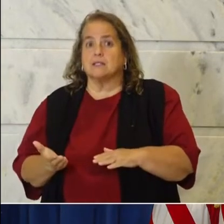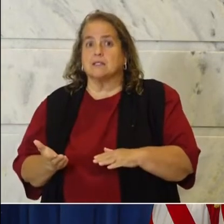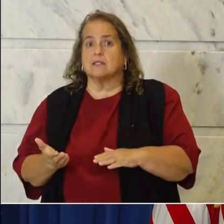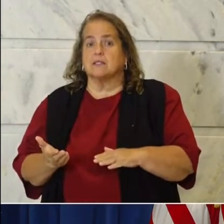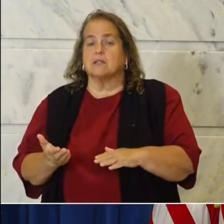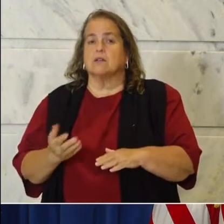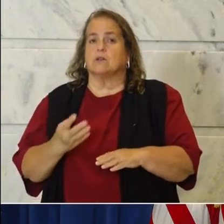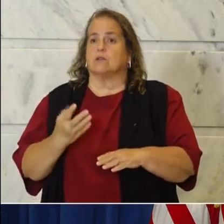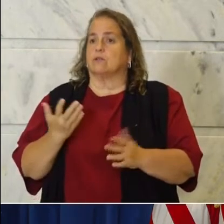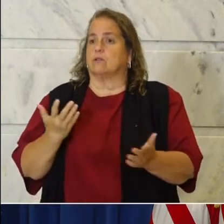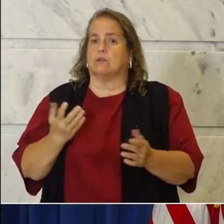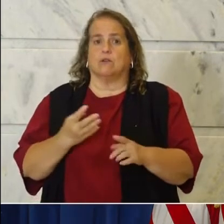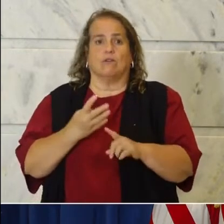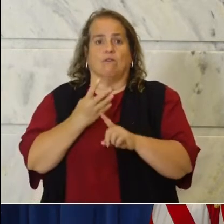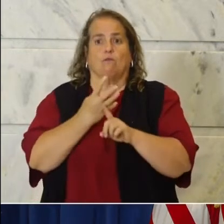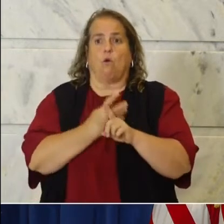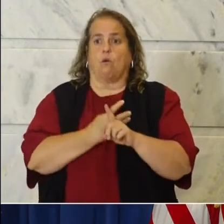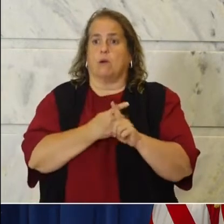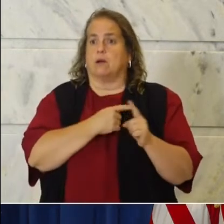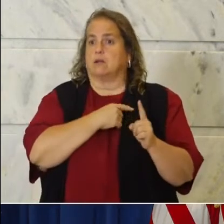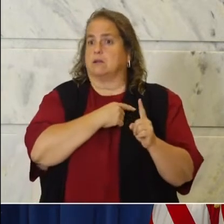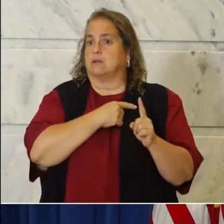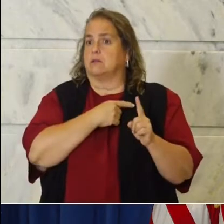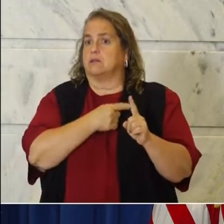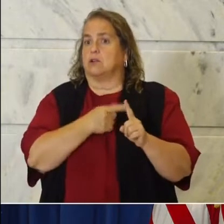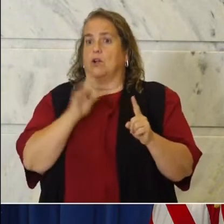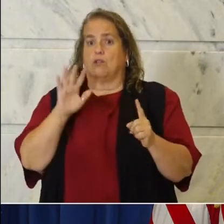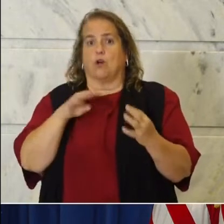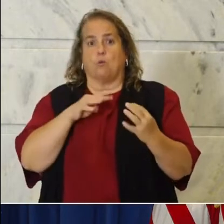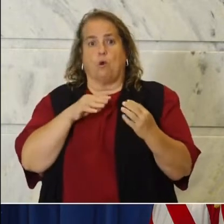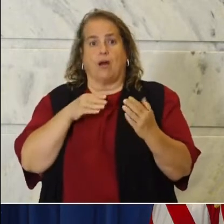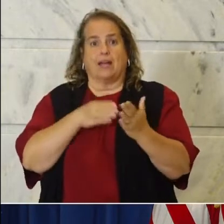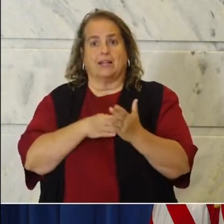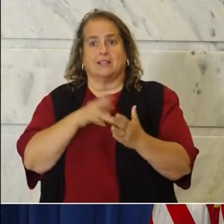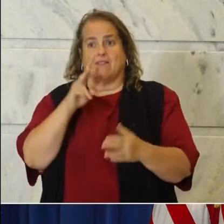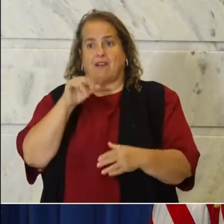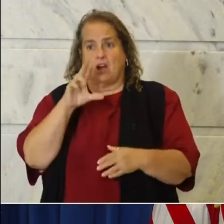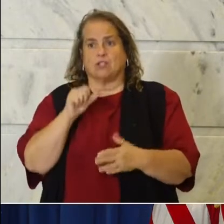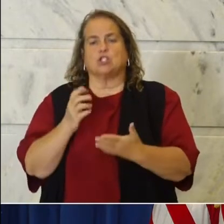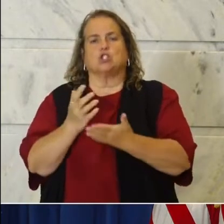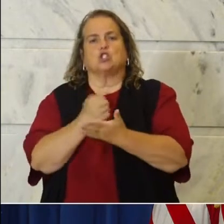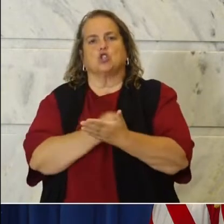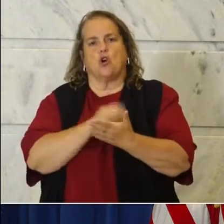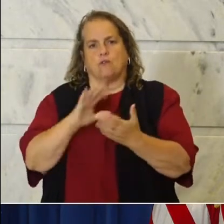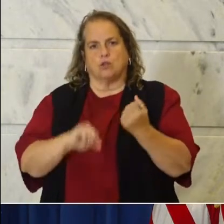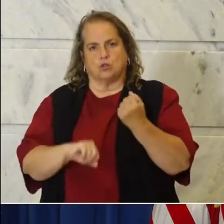four months into our fight against this virus, deserve our support as much as